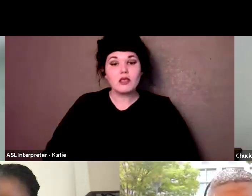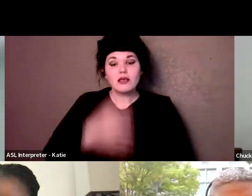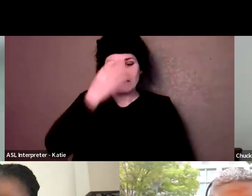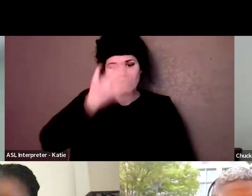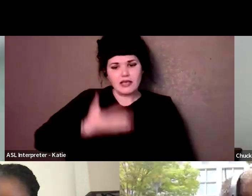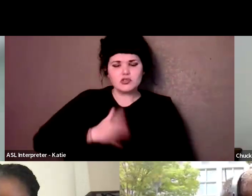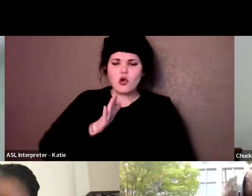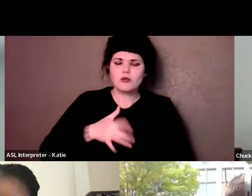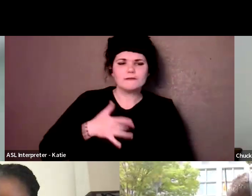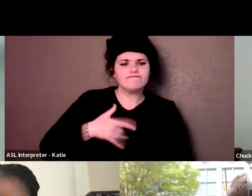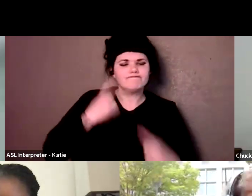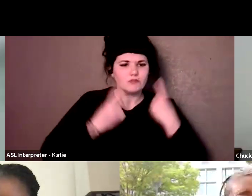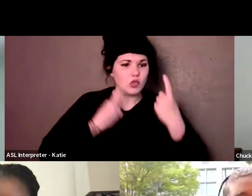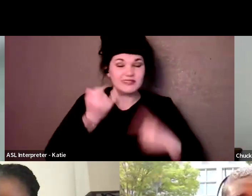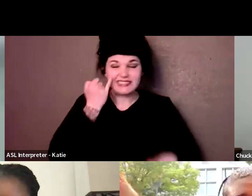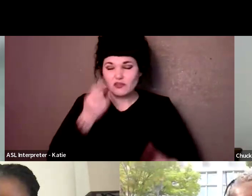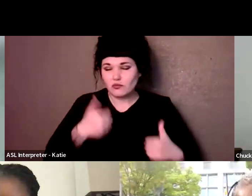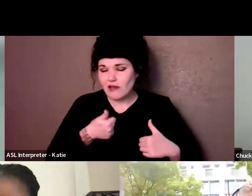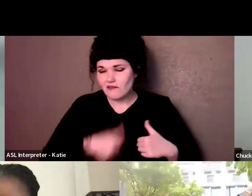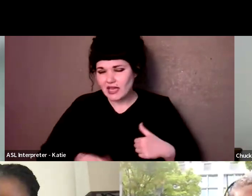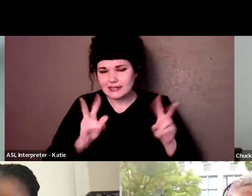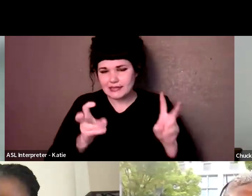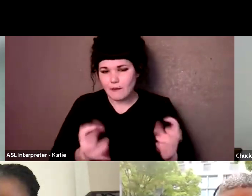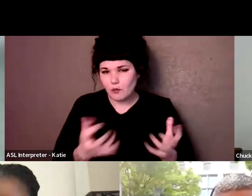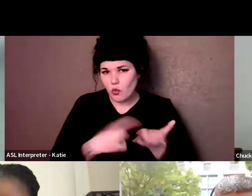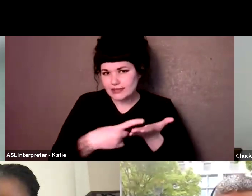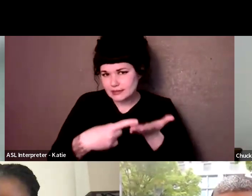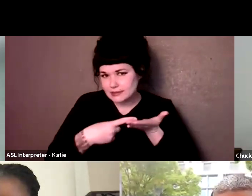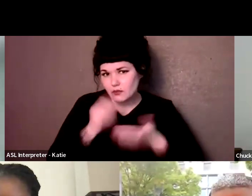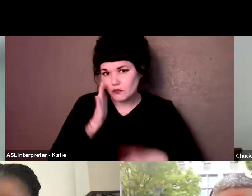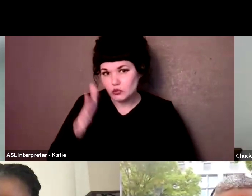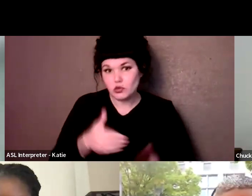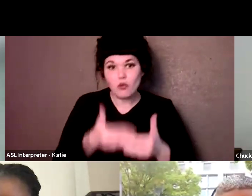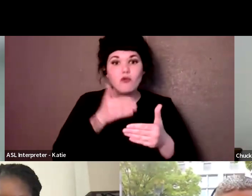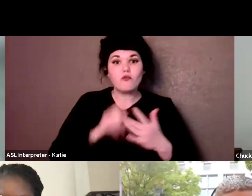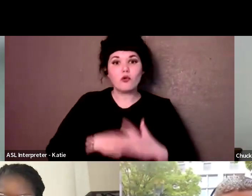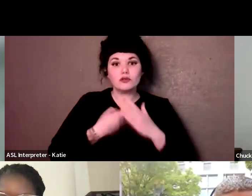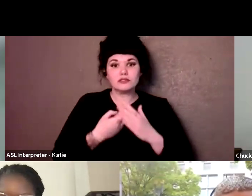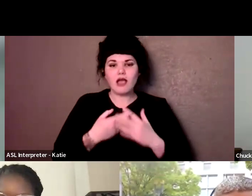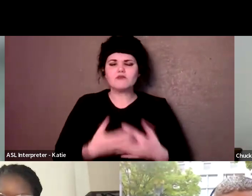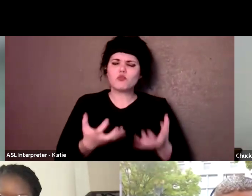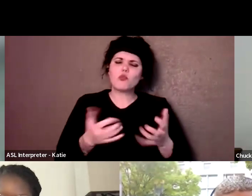like us to cover. Before we get started, I'd like to take a few minutes here to let you get to know